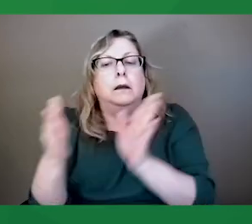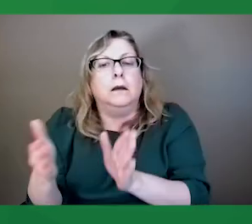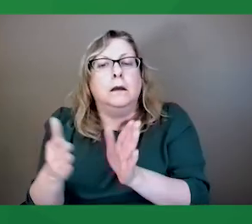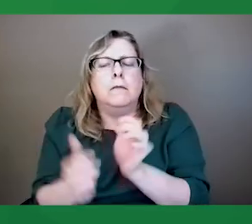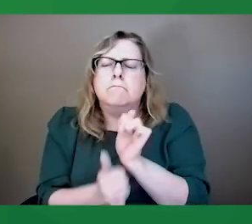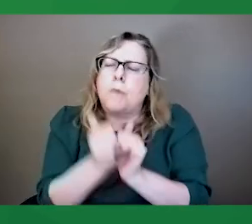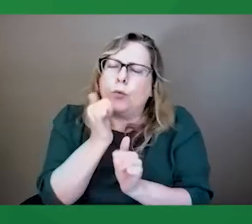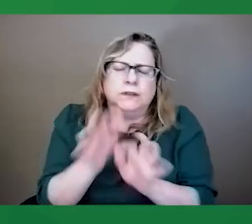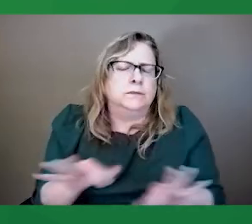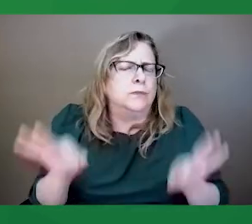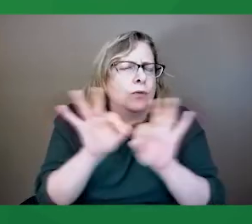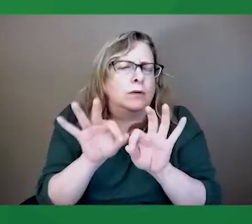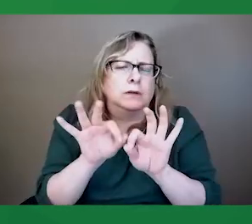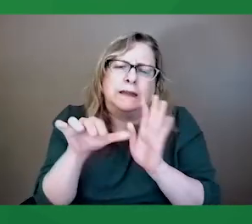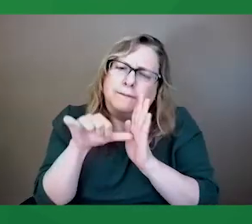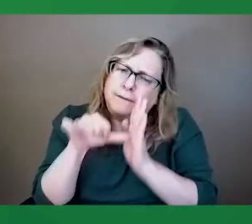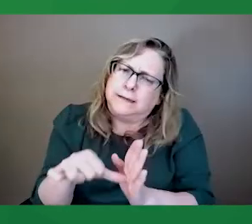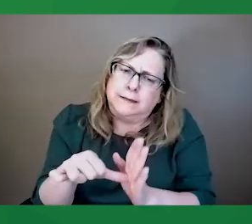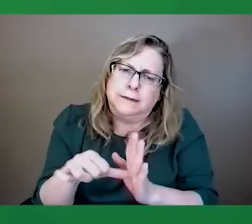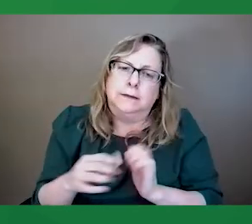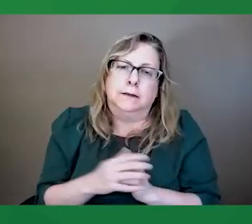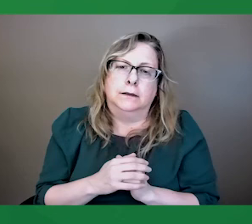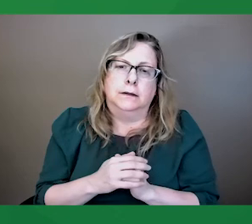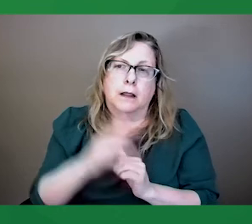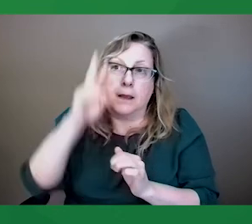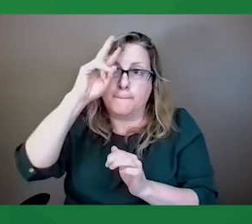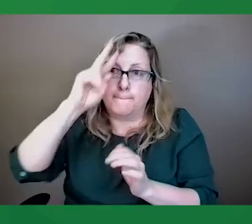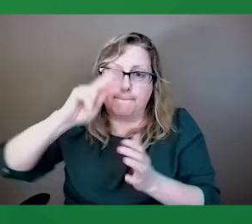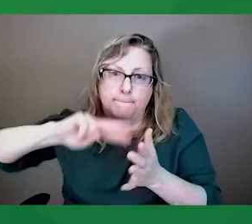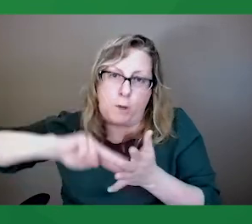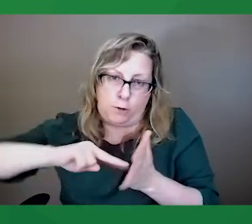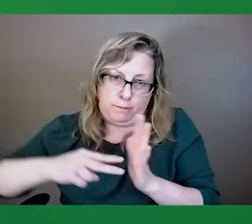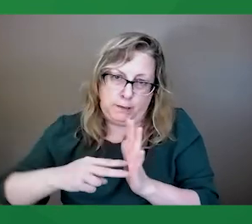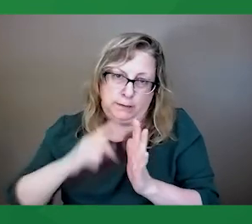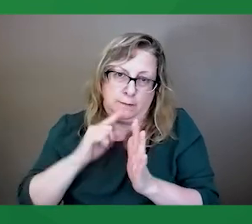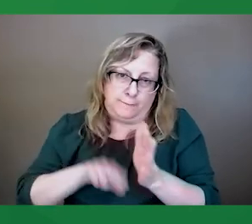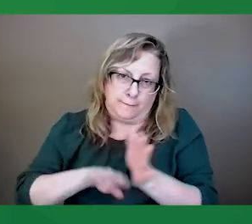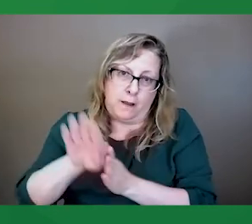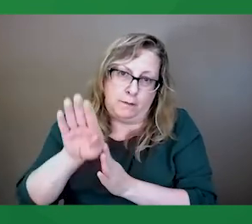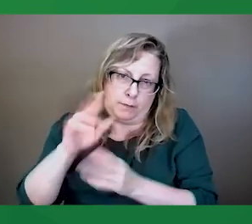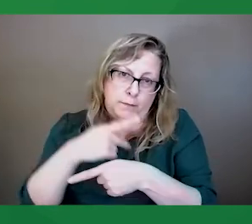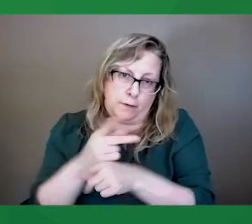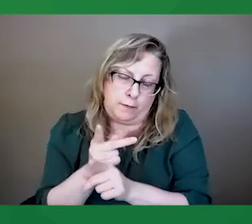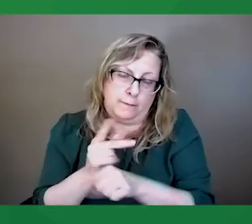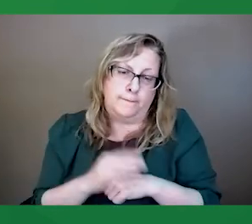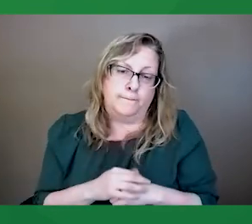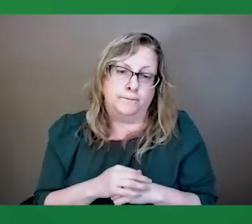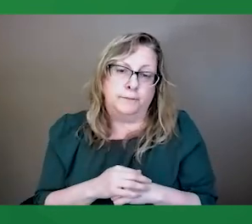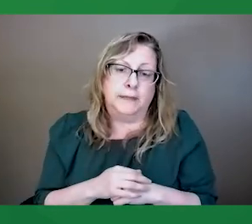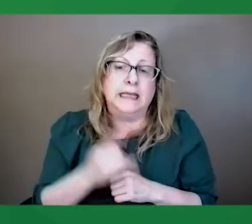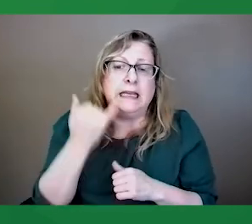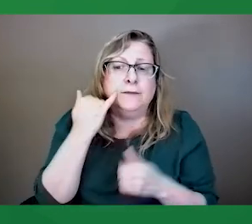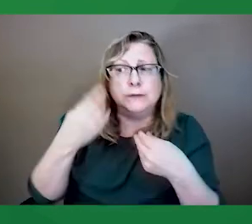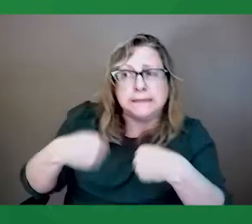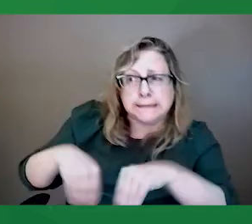most importantly, you shouldn't forget the purpose of your product. When you're targeting the mass market, ultimately,